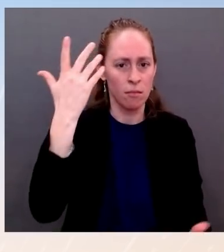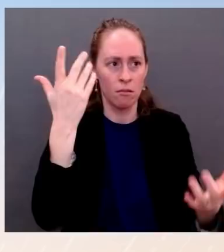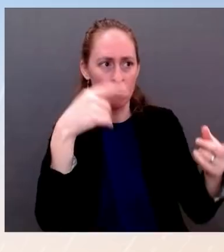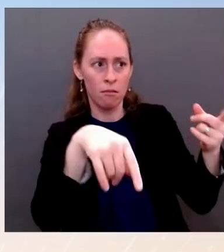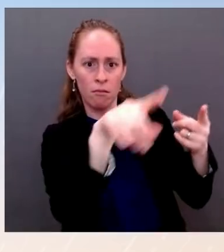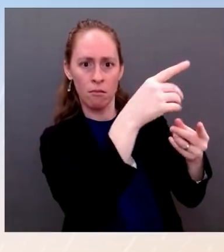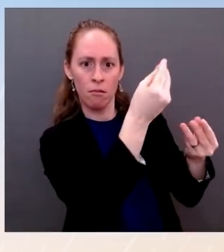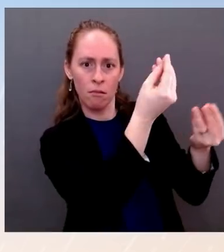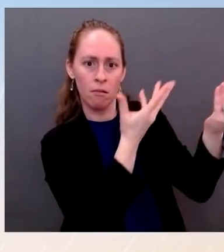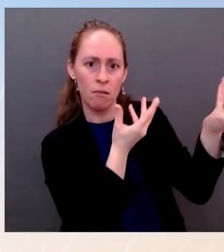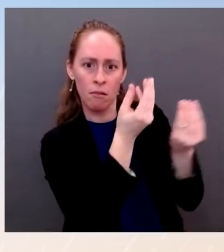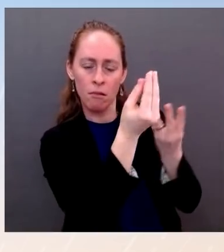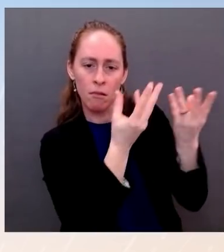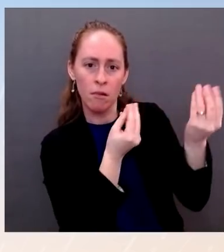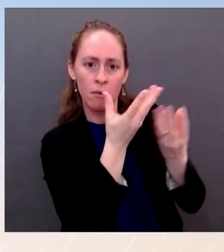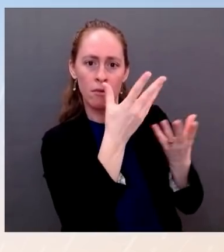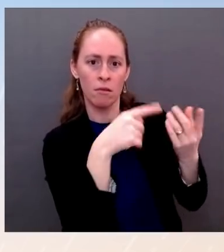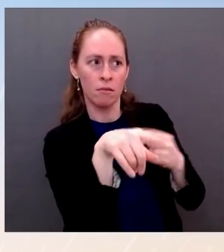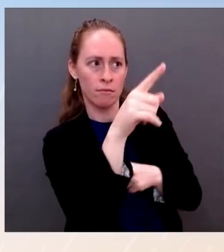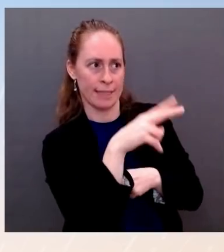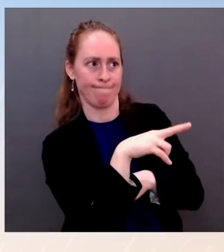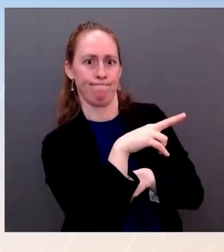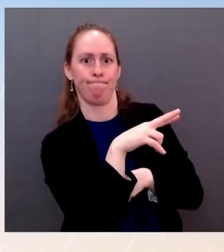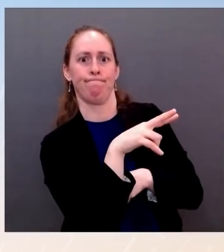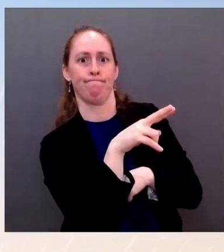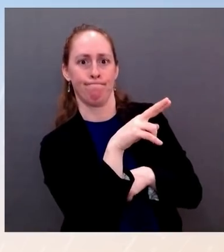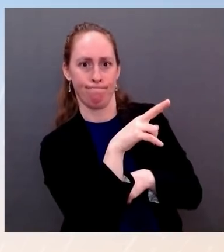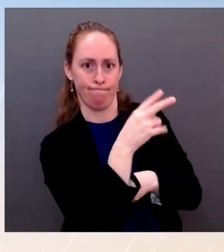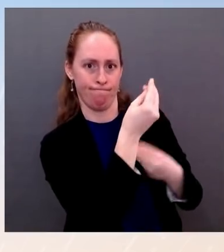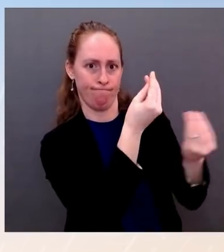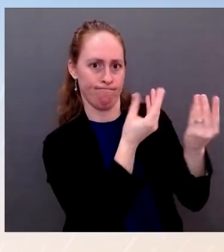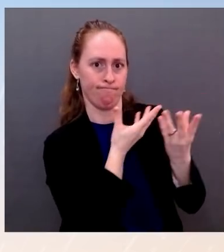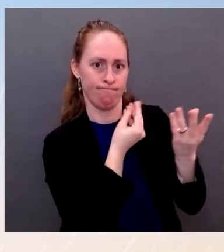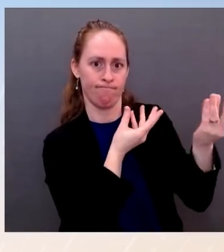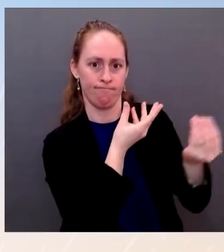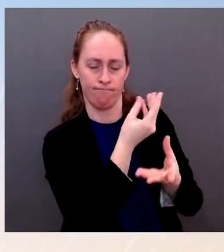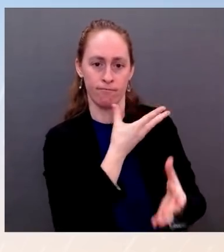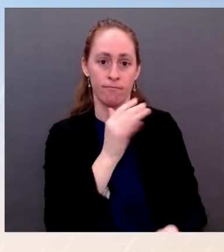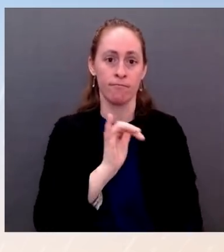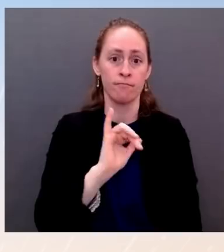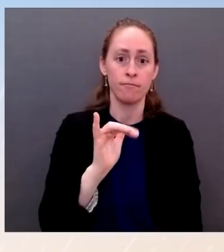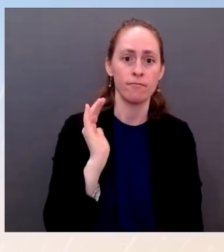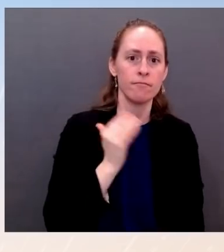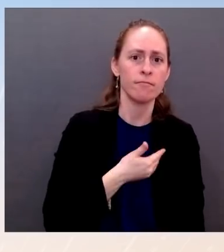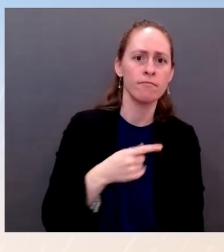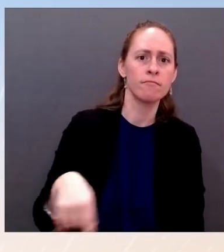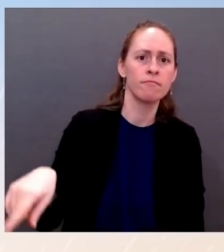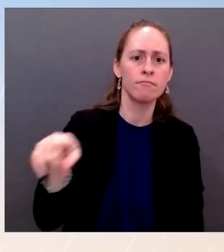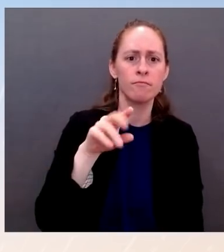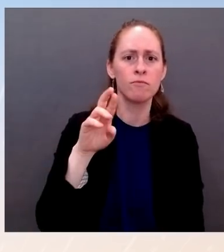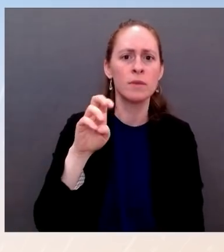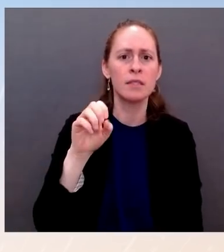Now, to your question about what type of action it would be: We've been clear that it could take a range of different forms.